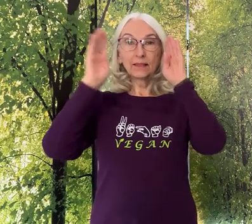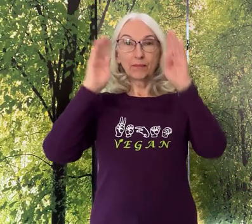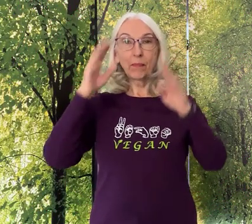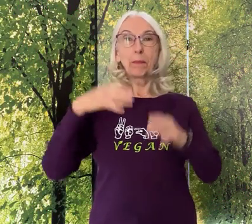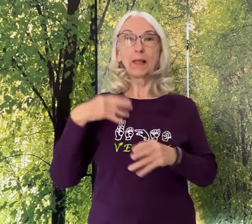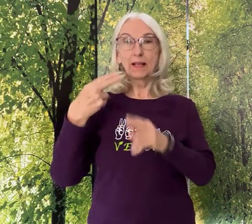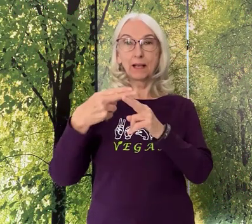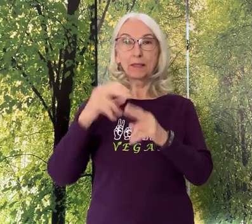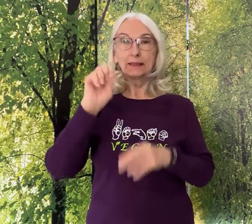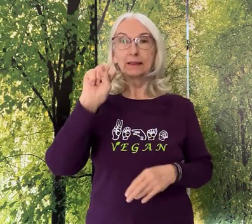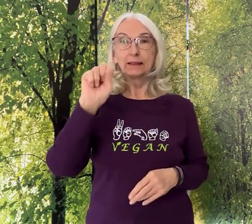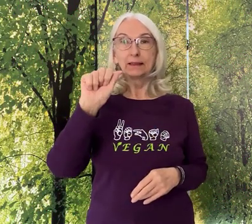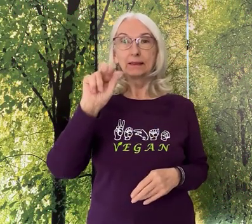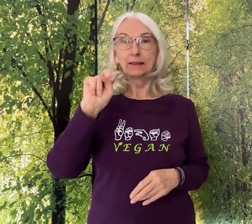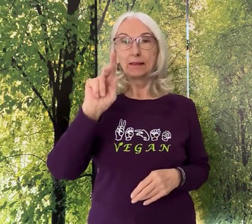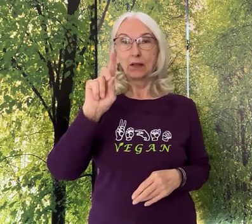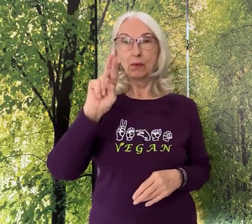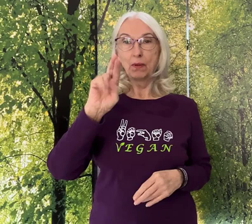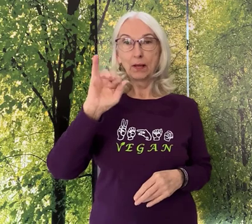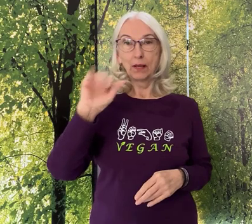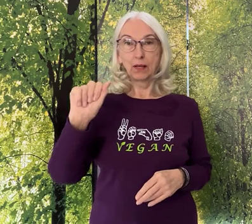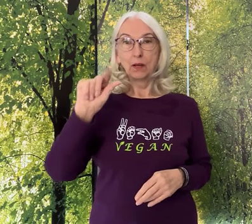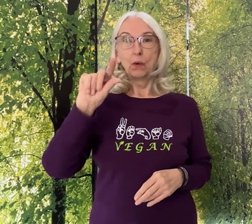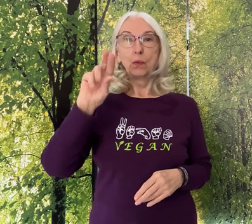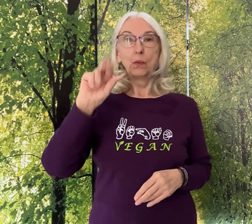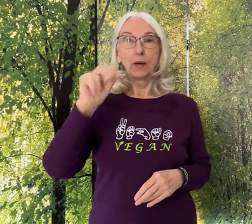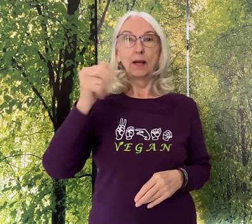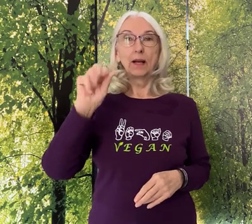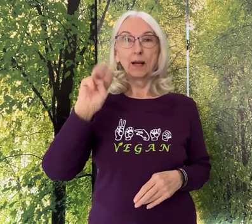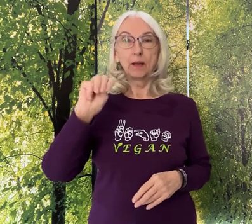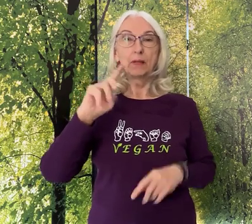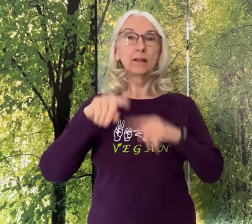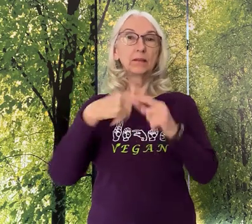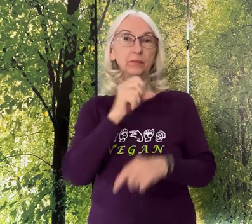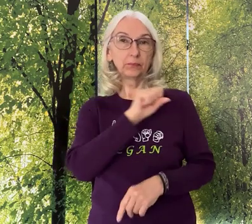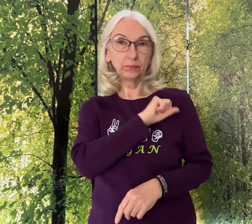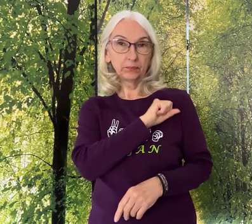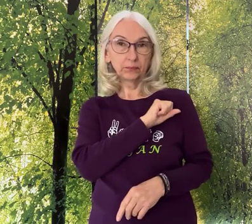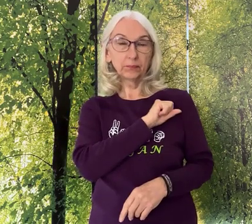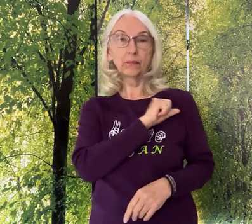Hello, my name is Sandria Graham. My sign name “S”